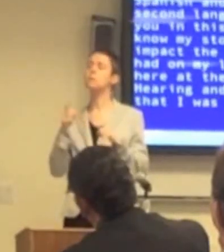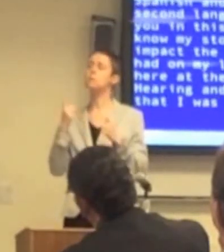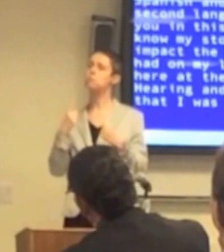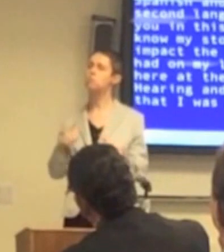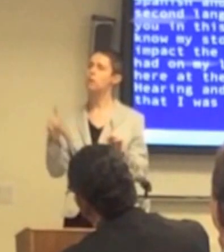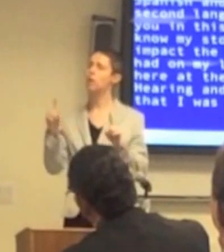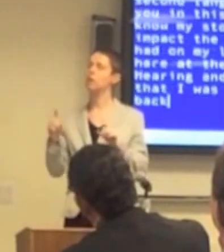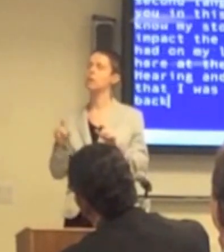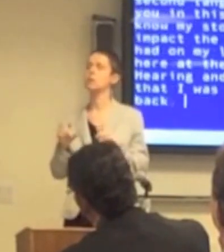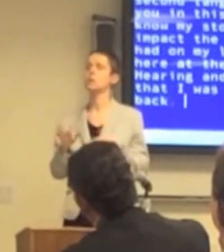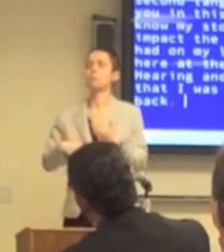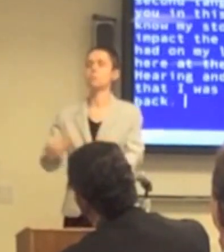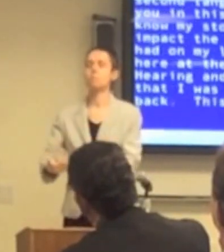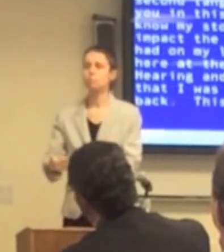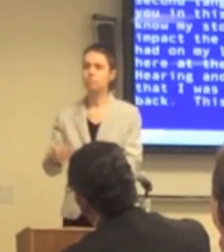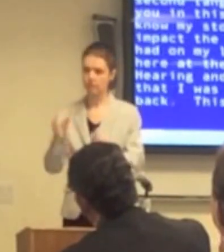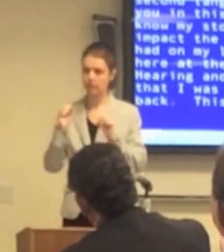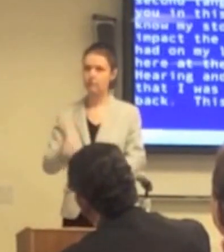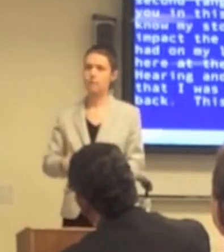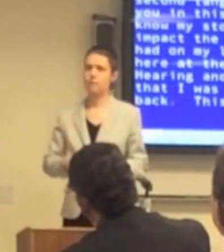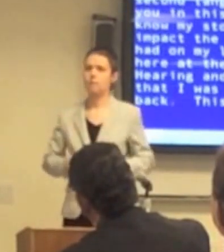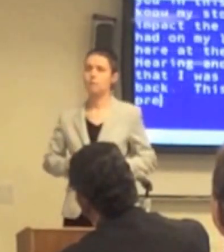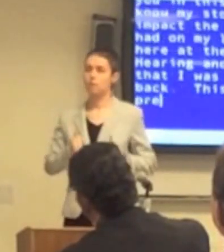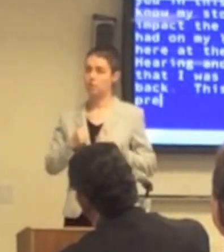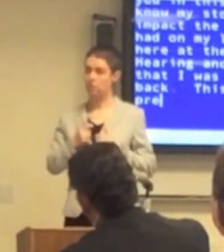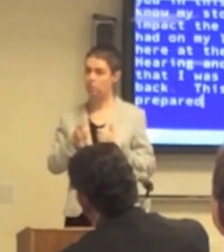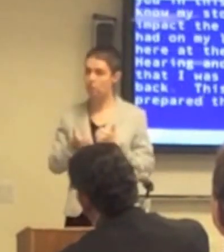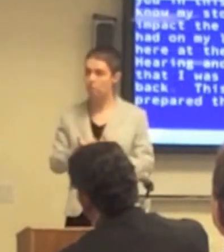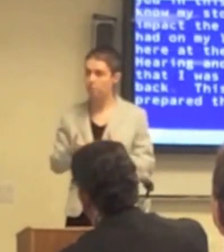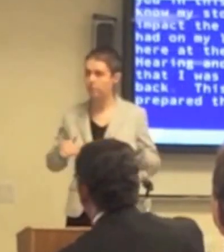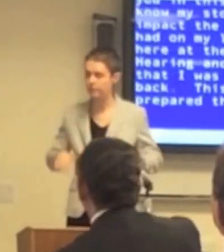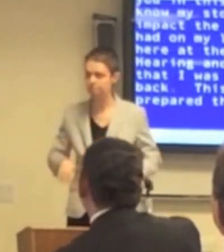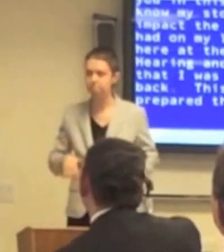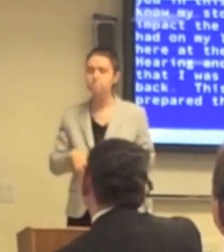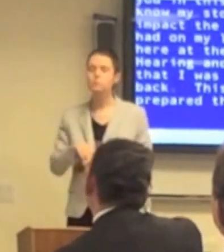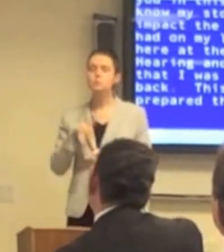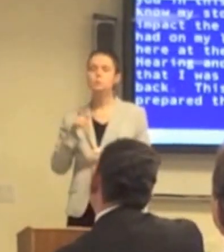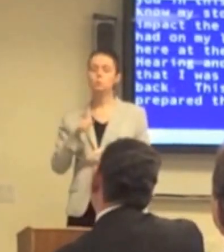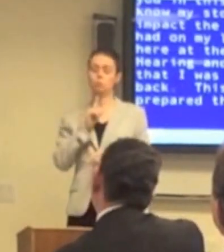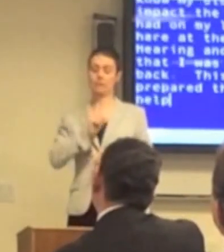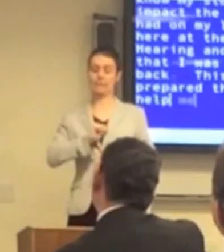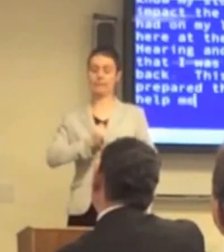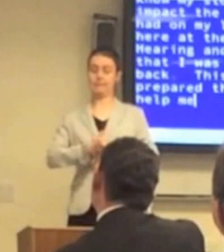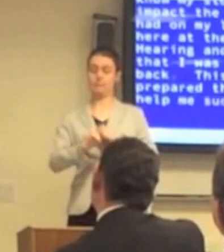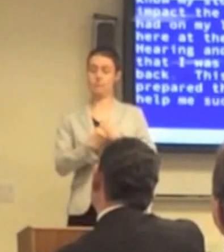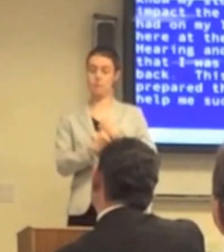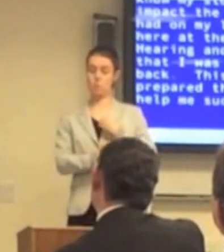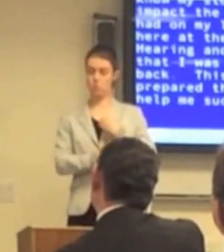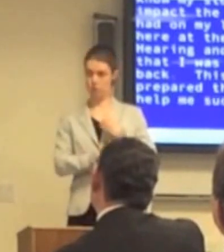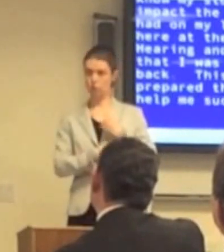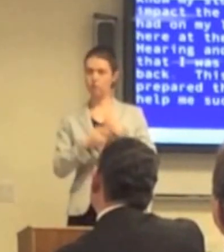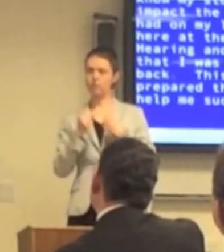This organization prepared the blueprint to help me succeed.